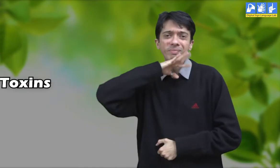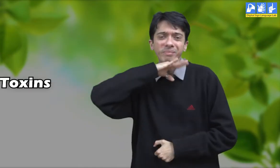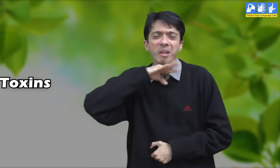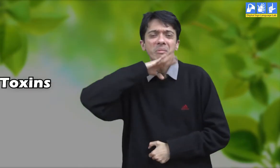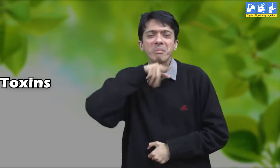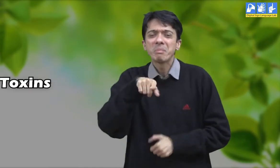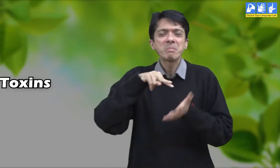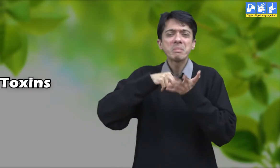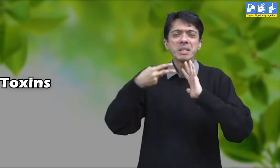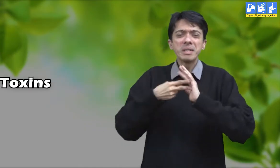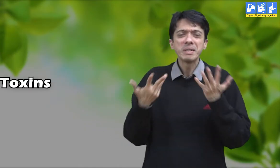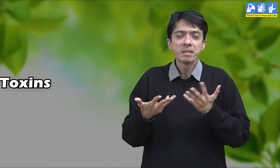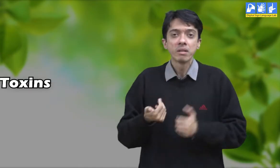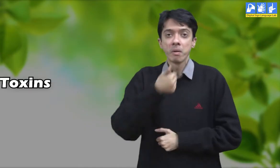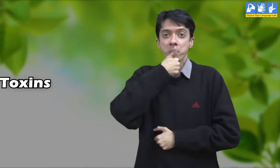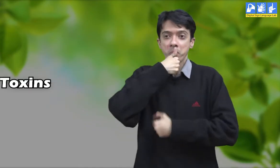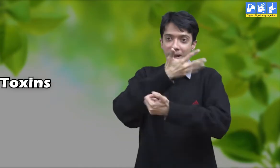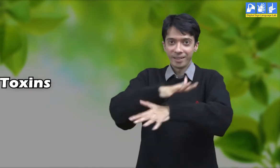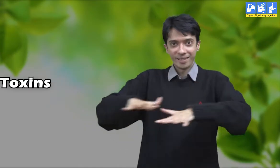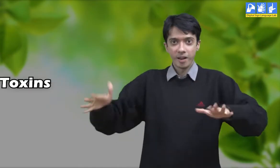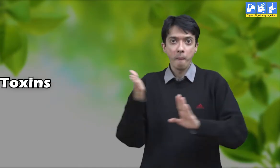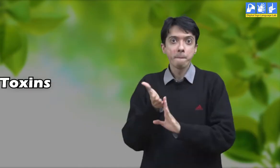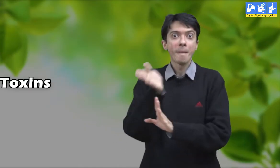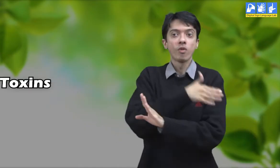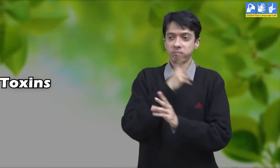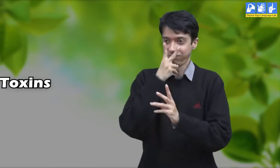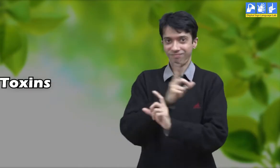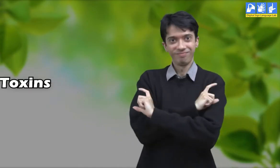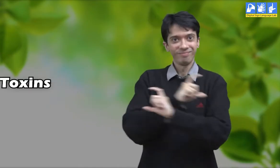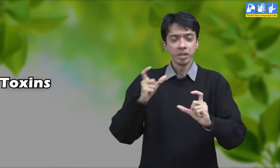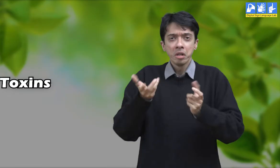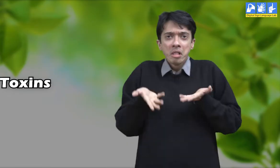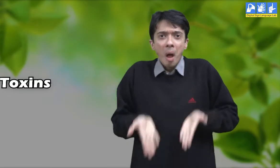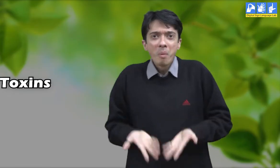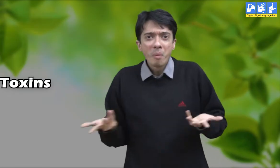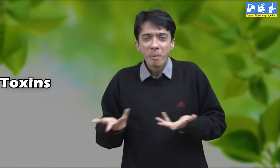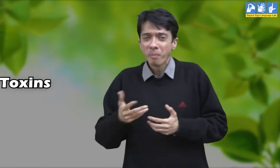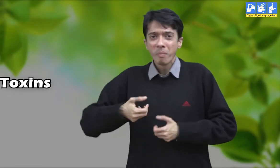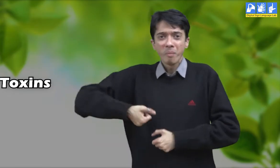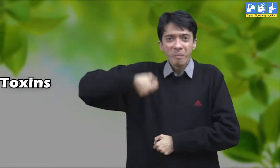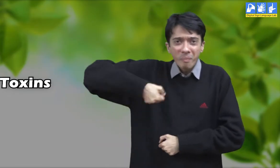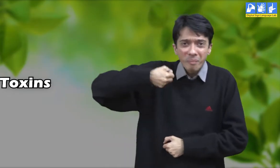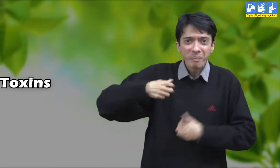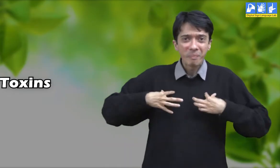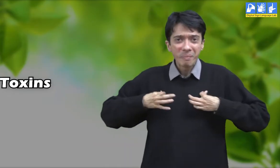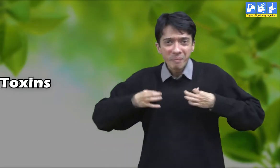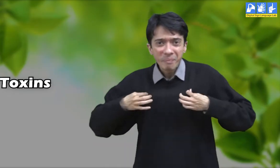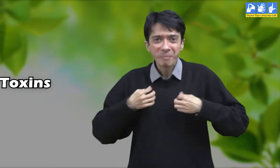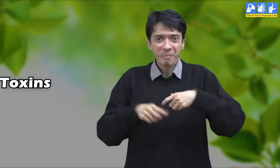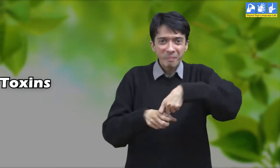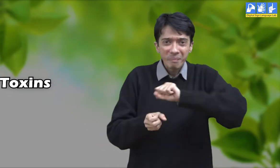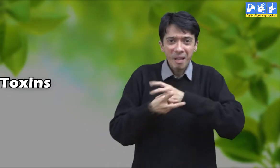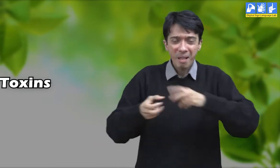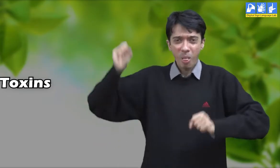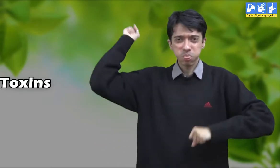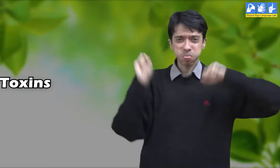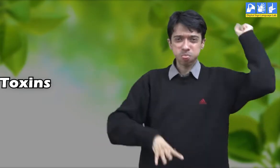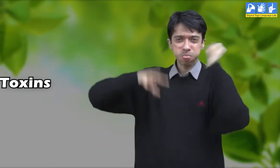Toxins - Earlier, river water used to be very clean but today we see that the rivers are polluted